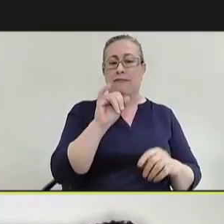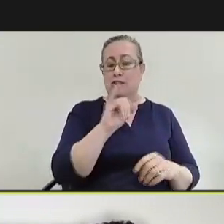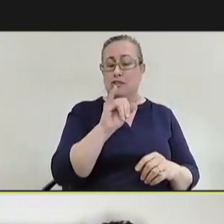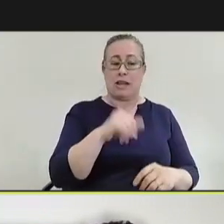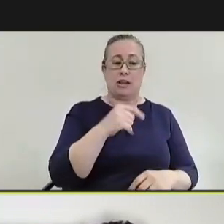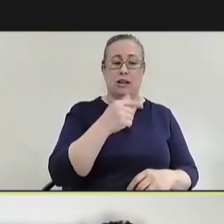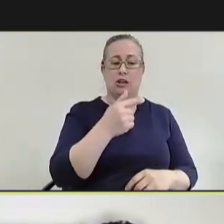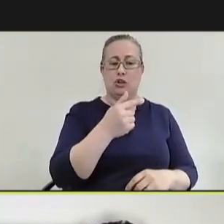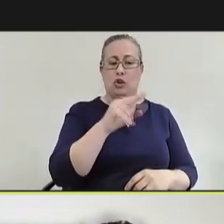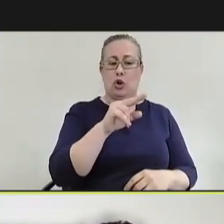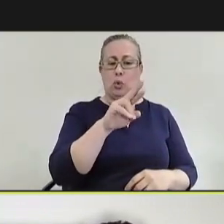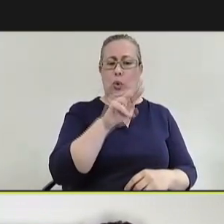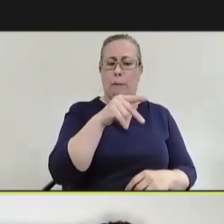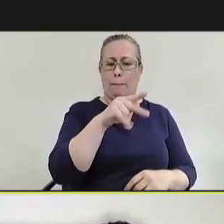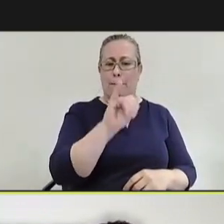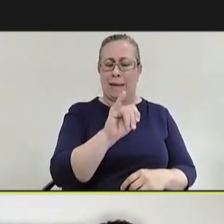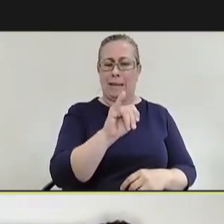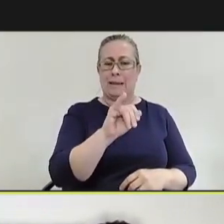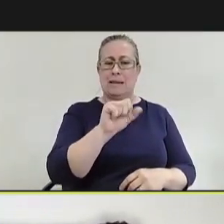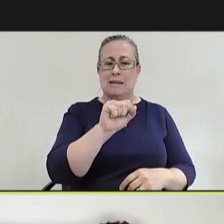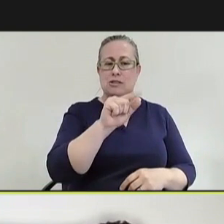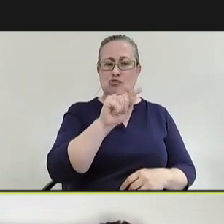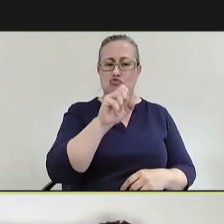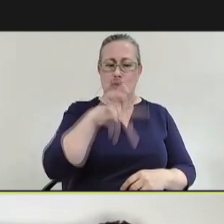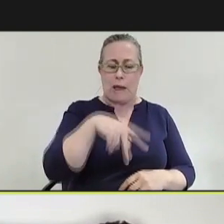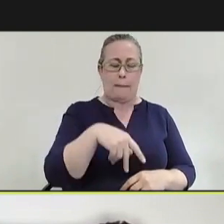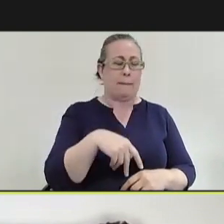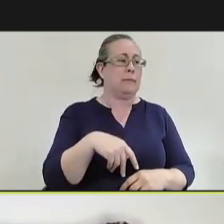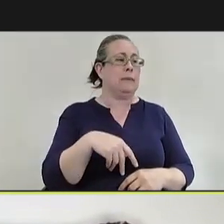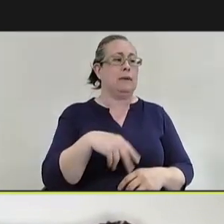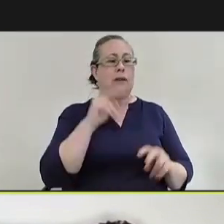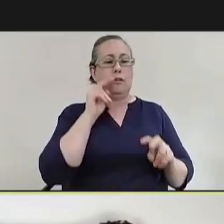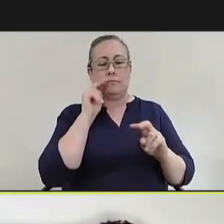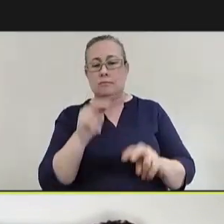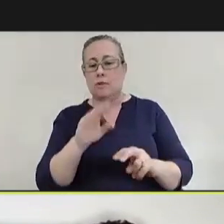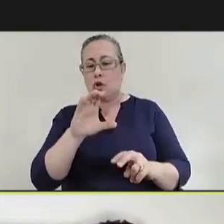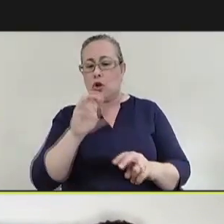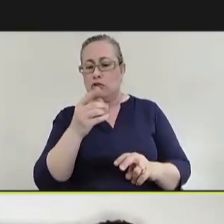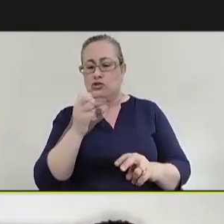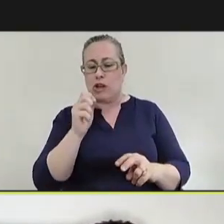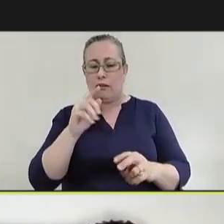late onset disease in the infant, looking at vaccines to prevent congenital CMV and others